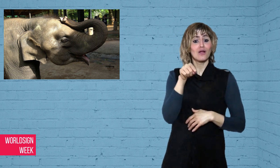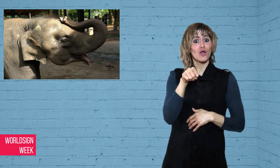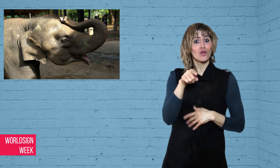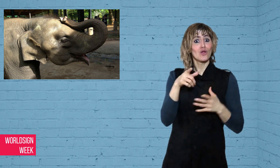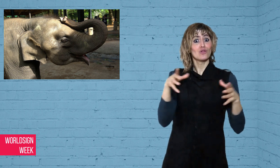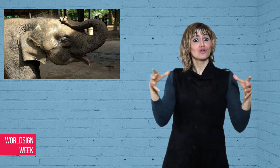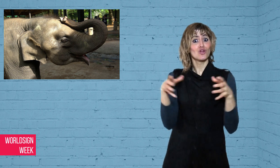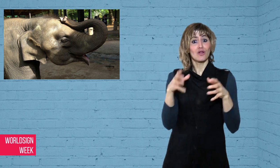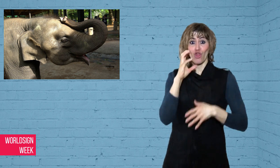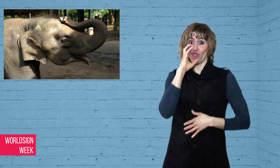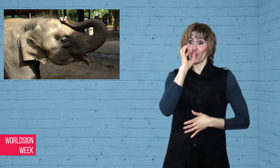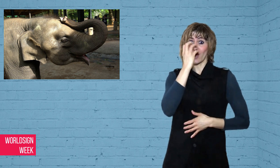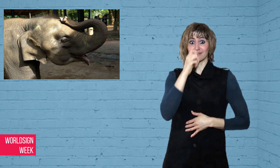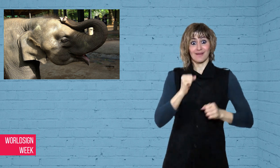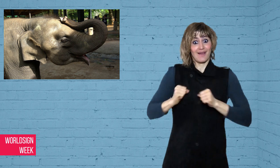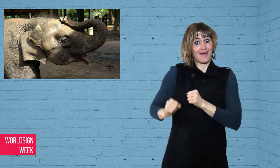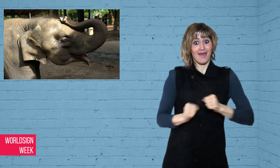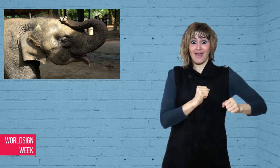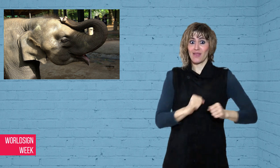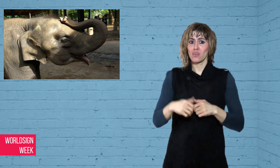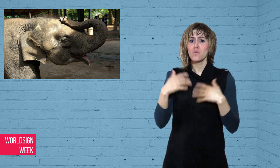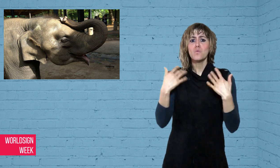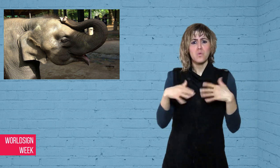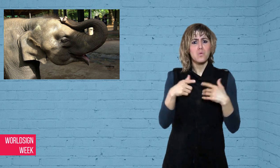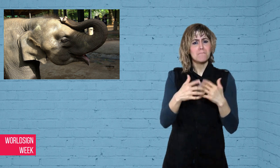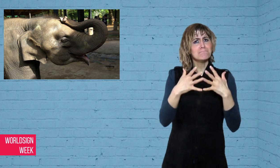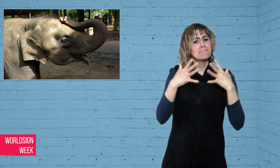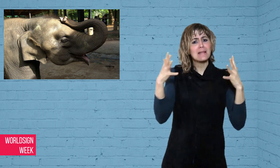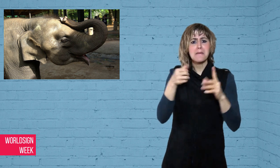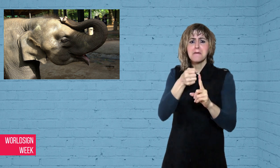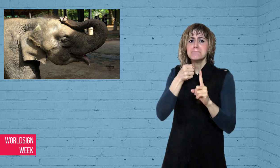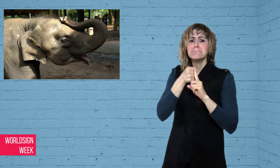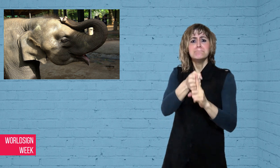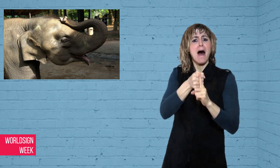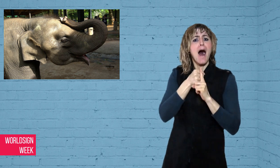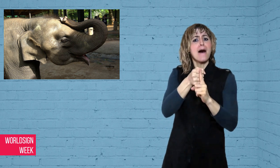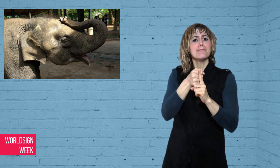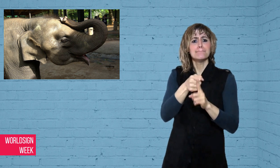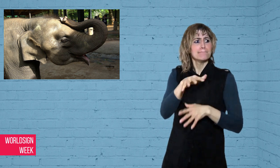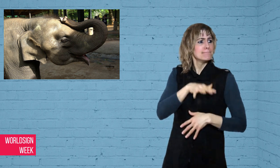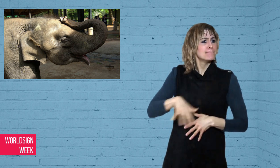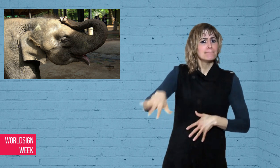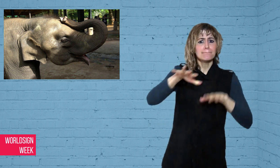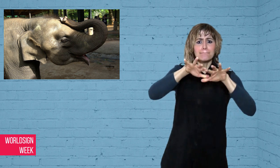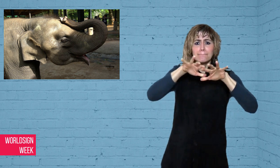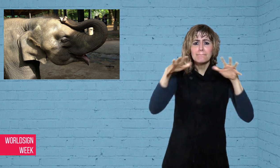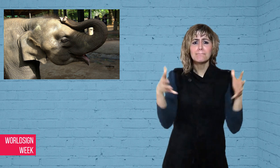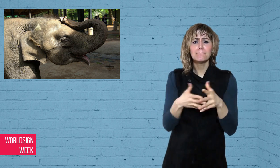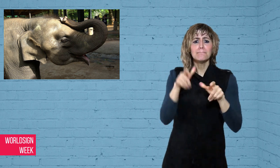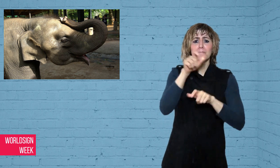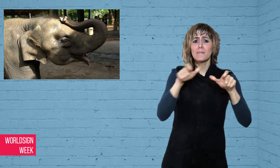immense impact on pop culture, media and the